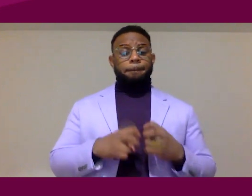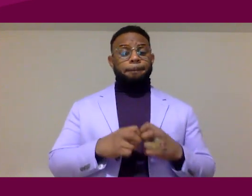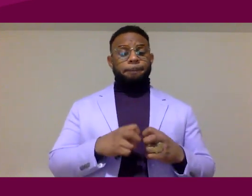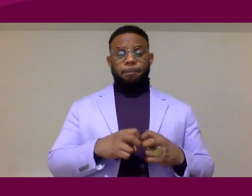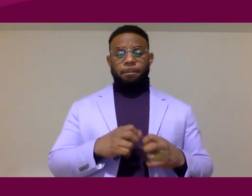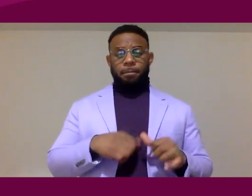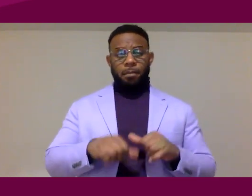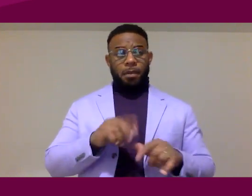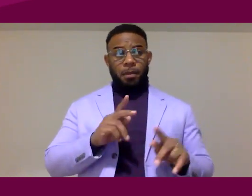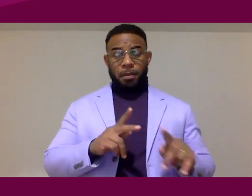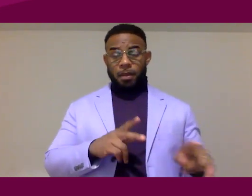people.